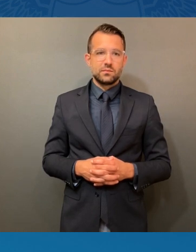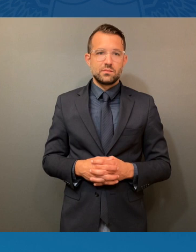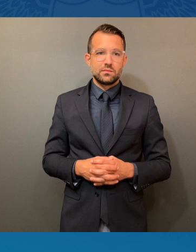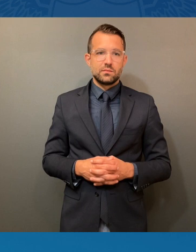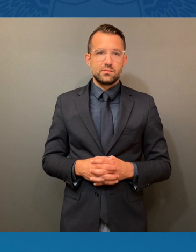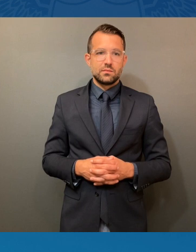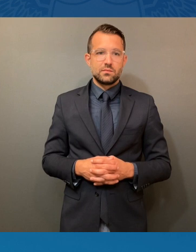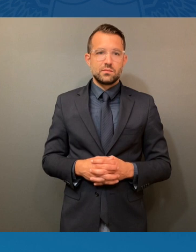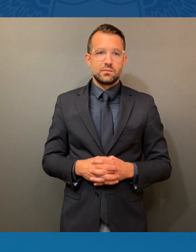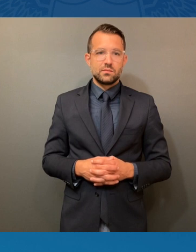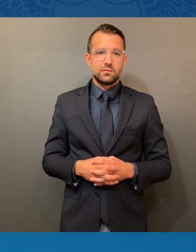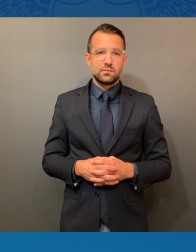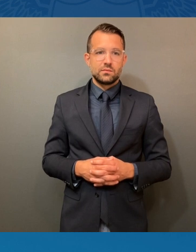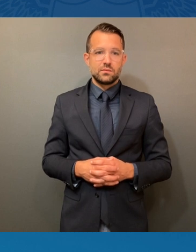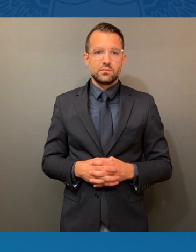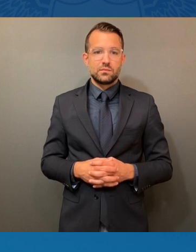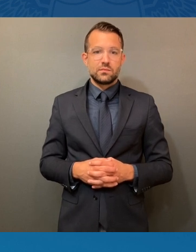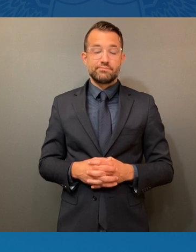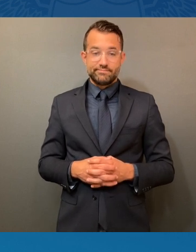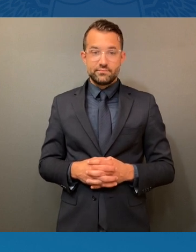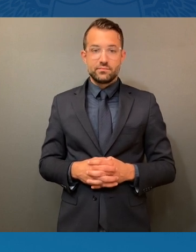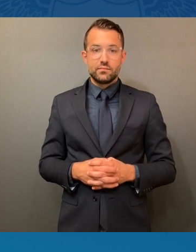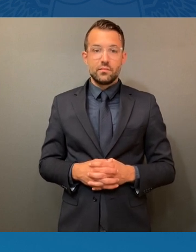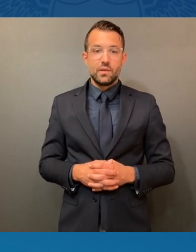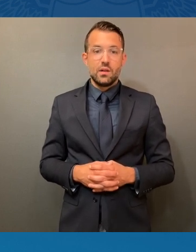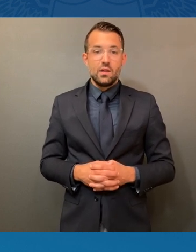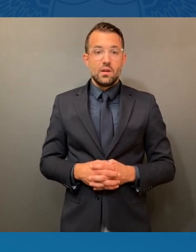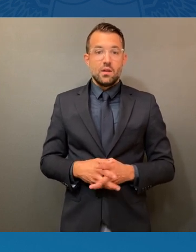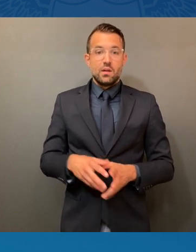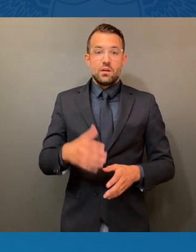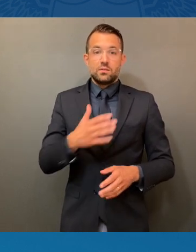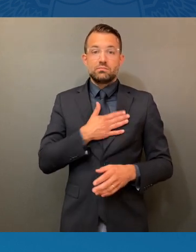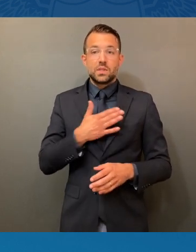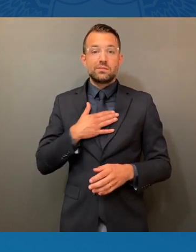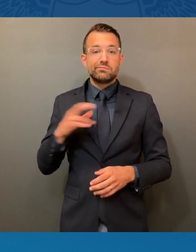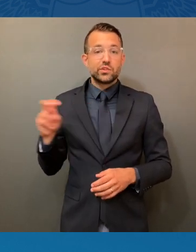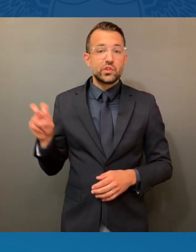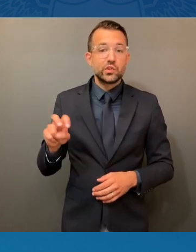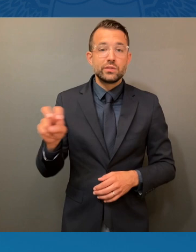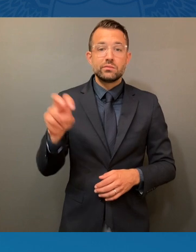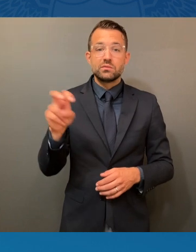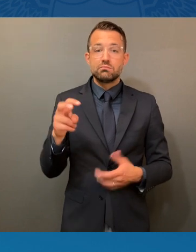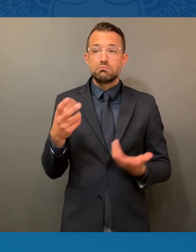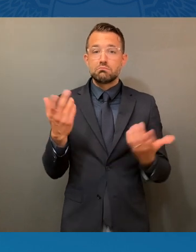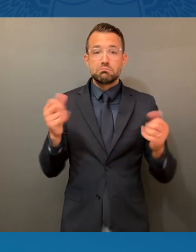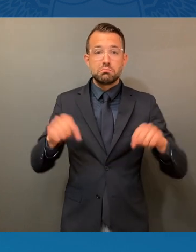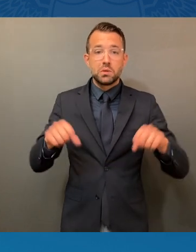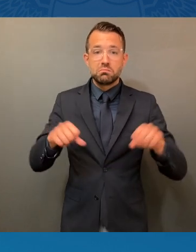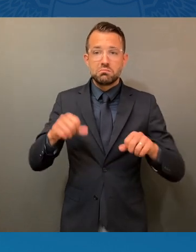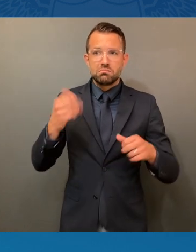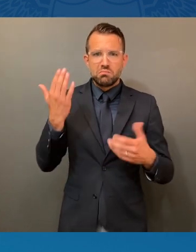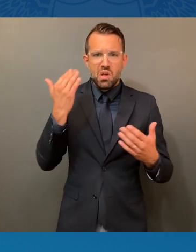This journey was possible because I, growing up in this community,